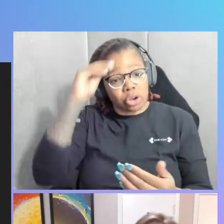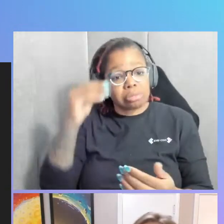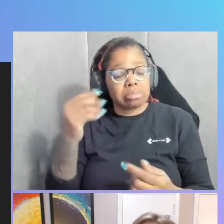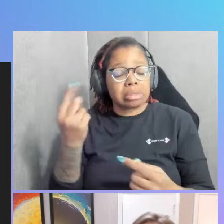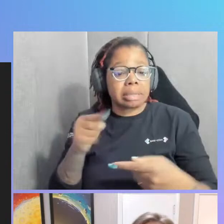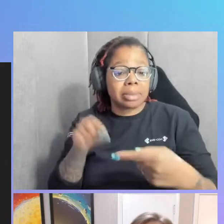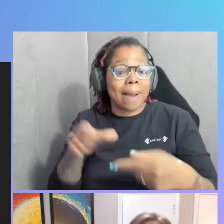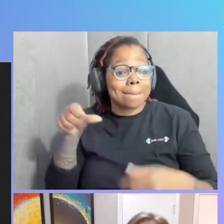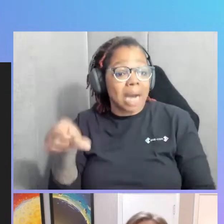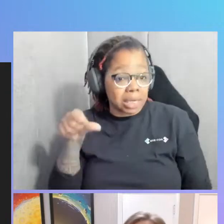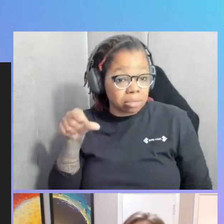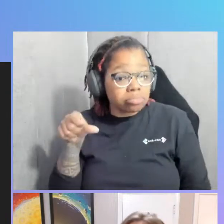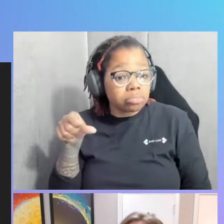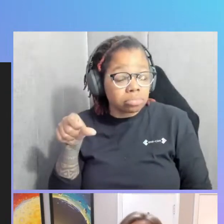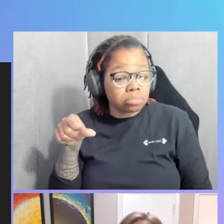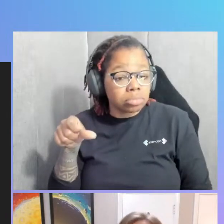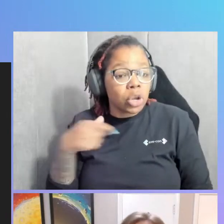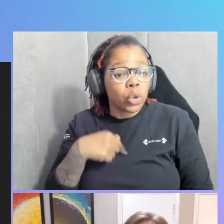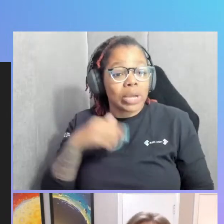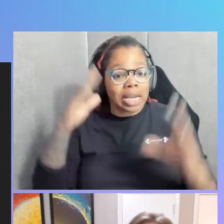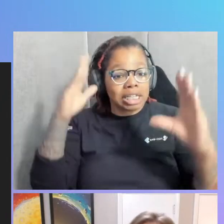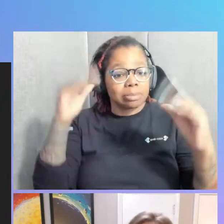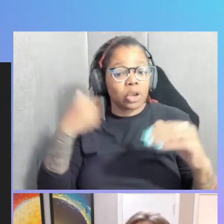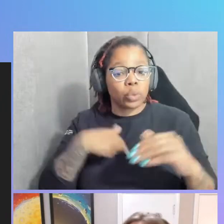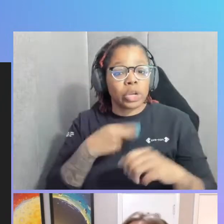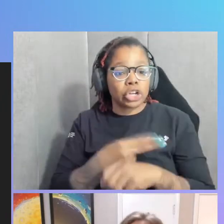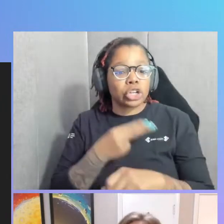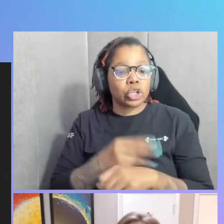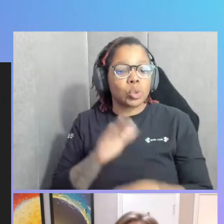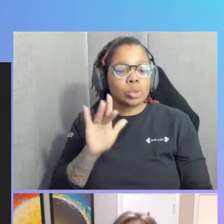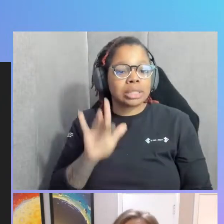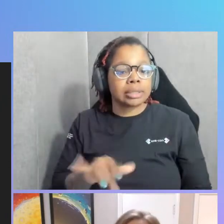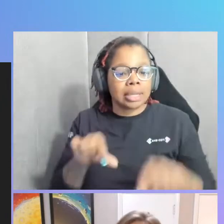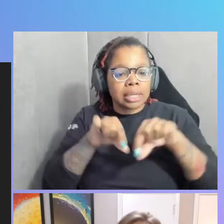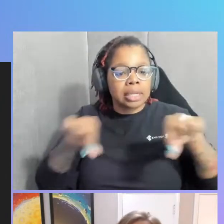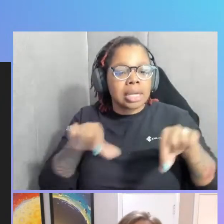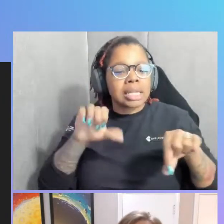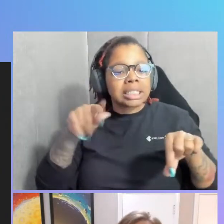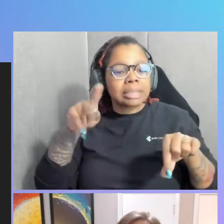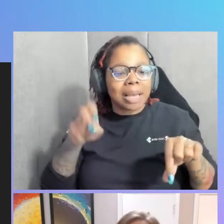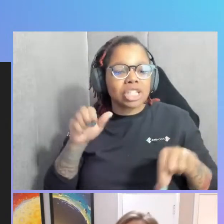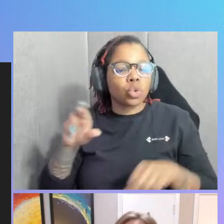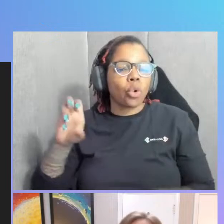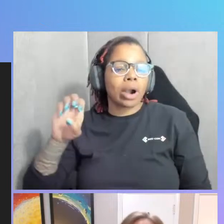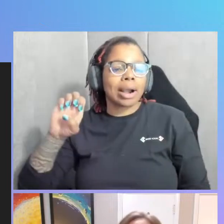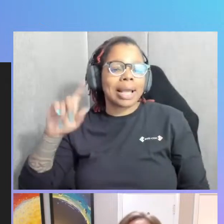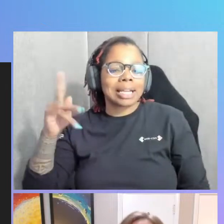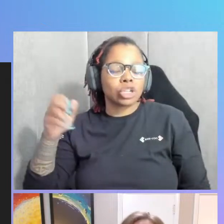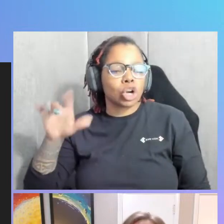element is a button, we expect that we can use the spacebar or the enter key to activate it,